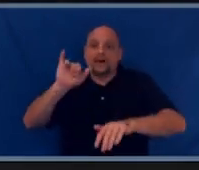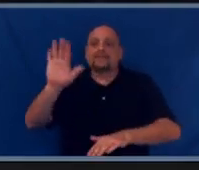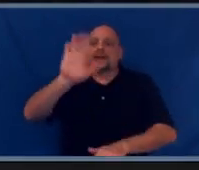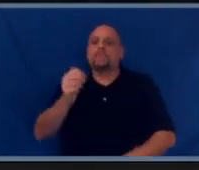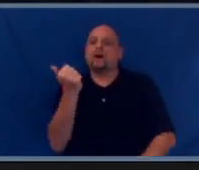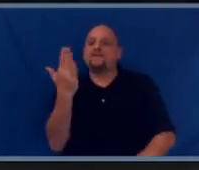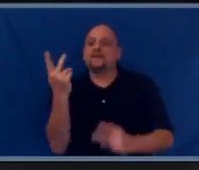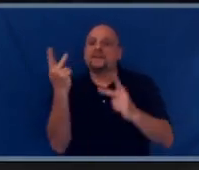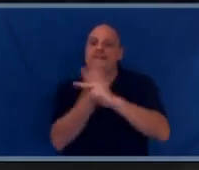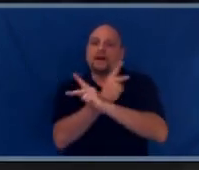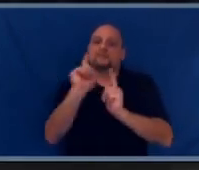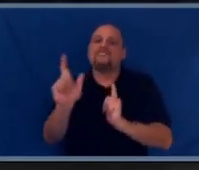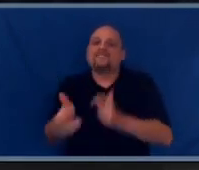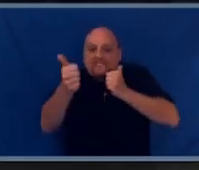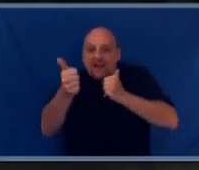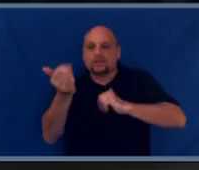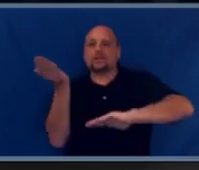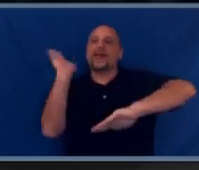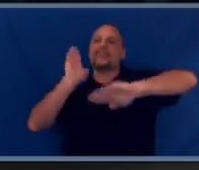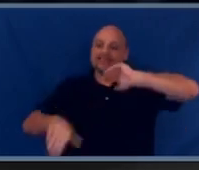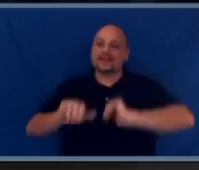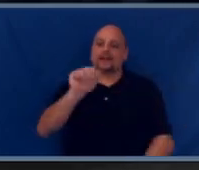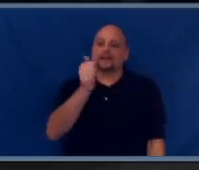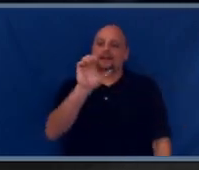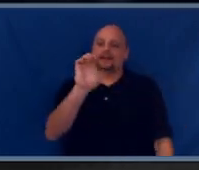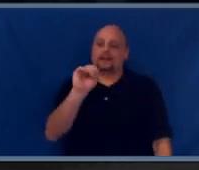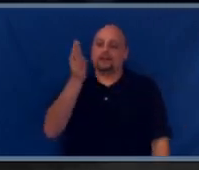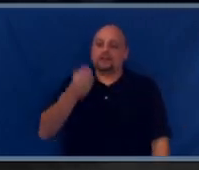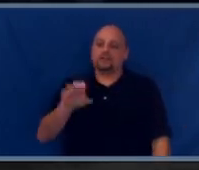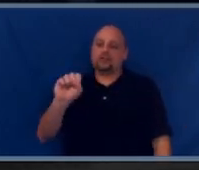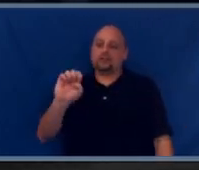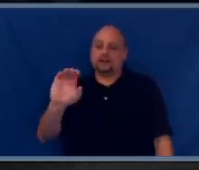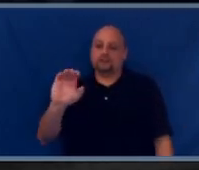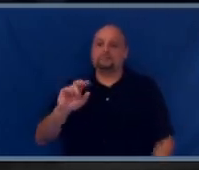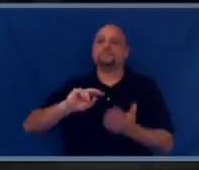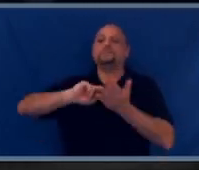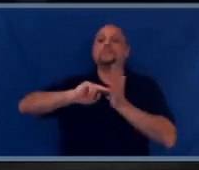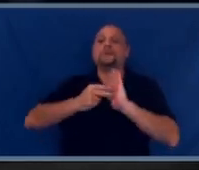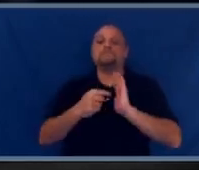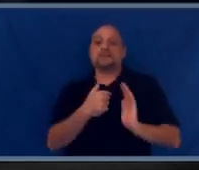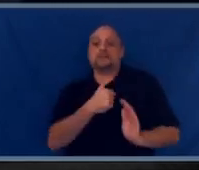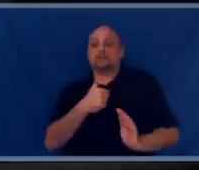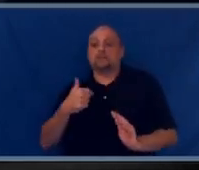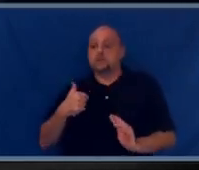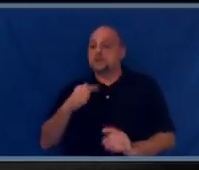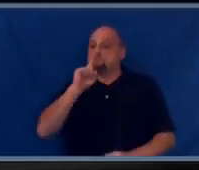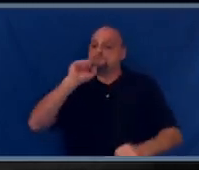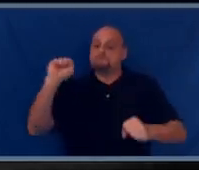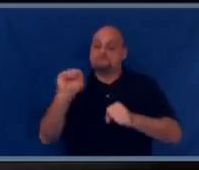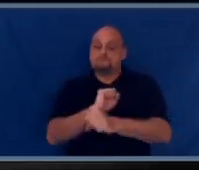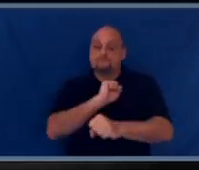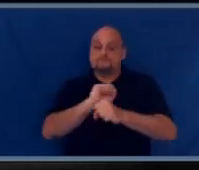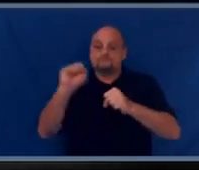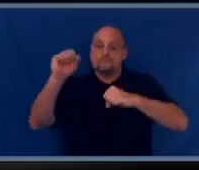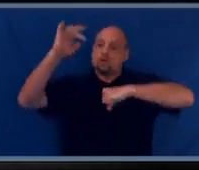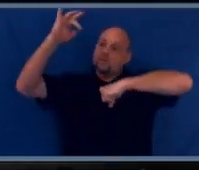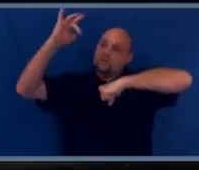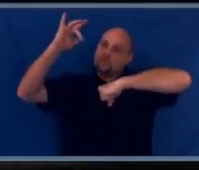ABOUT 15 TIMES FASTER THAN 10 CENTIMETRES PER SECOND. WE REALLY WERE COMING DOWN AT A